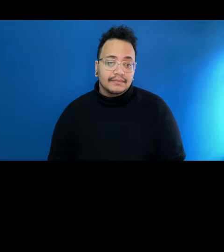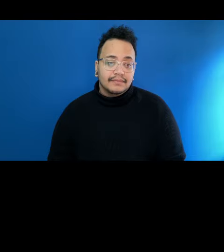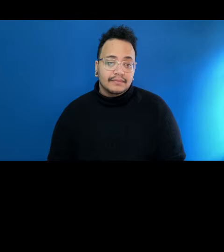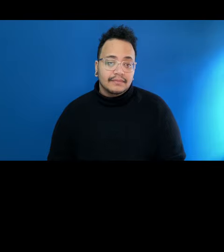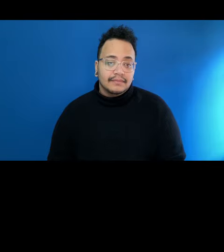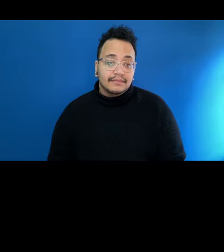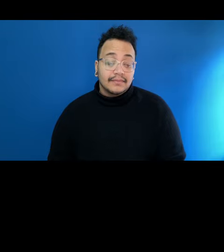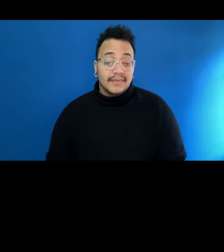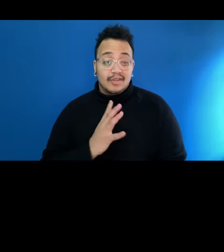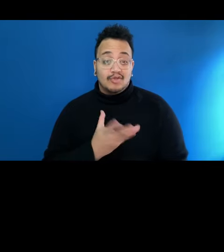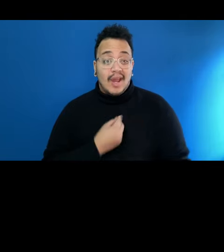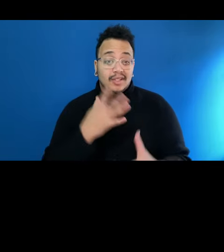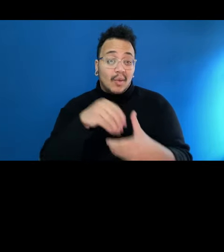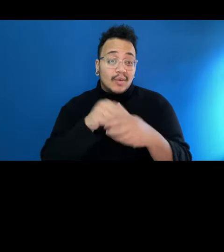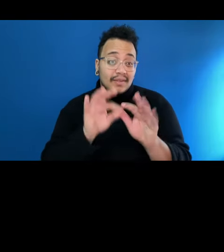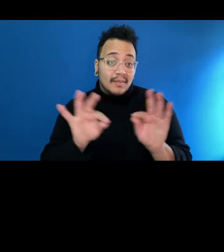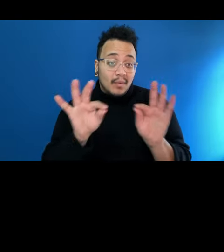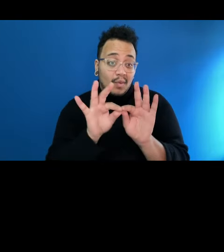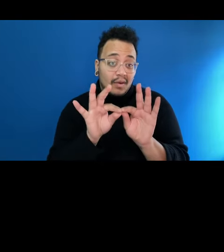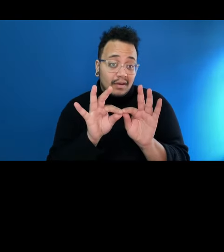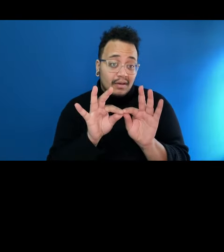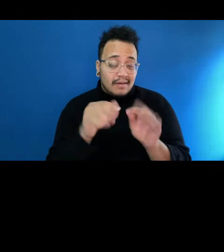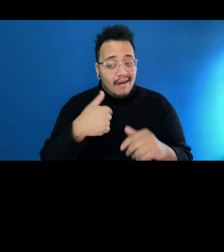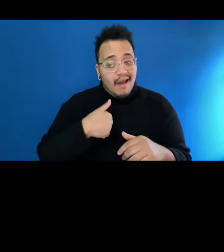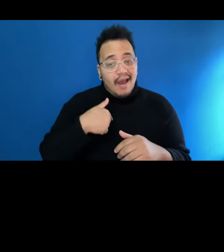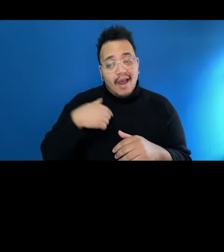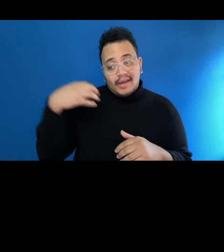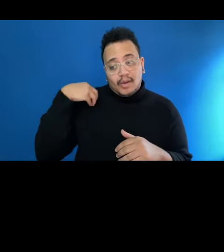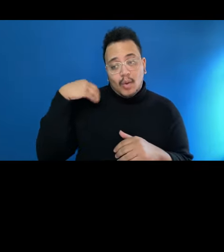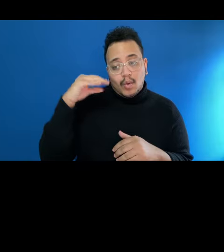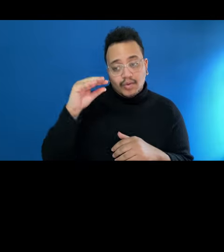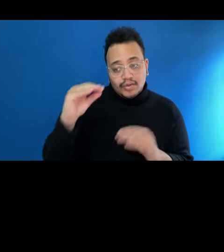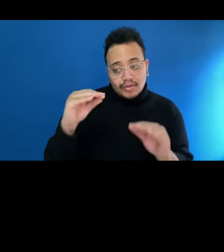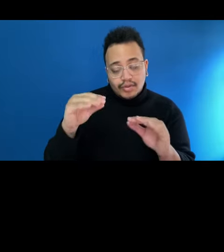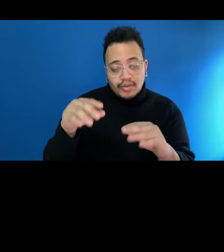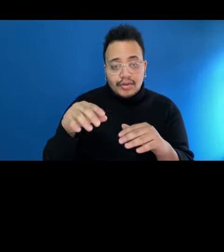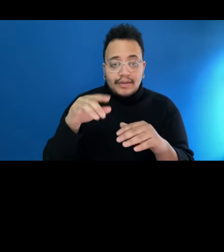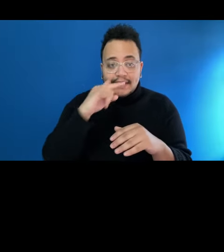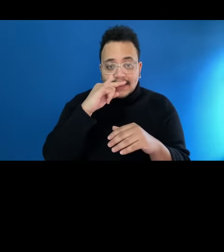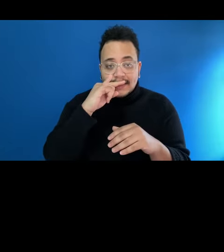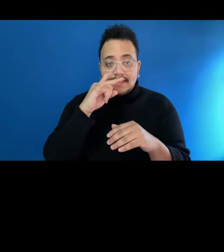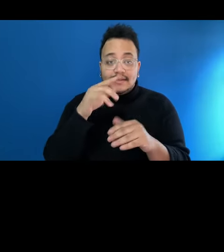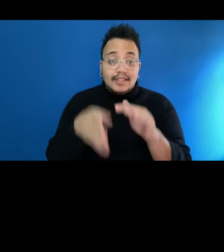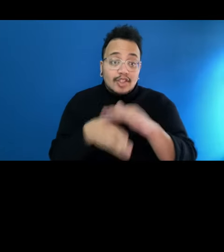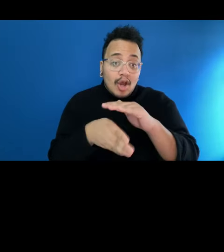Trans inclusion is important to me. I coach kids in soccer that are gender fluid and nonbinary.